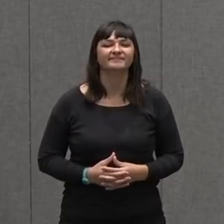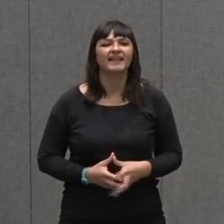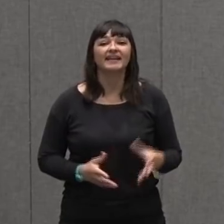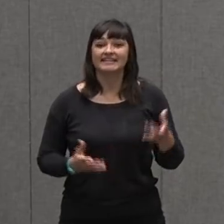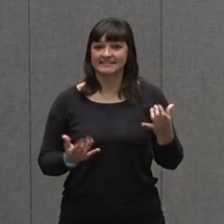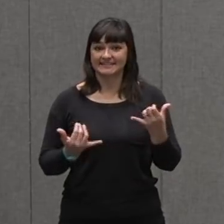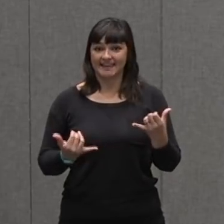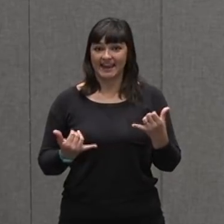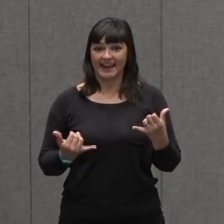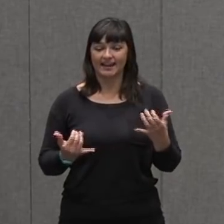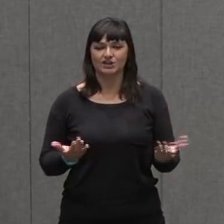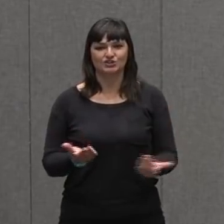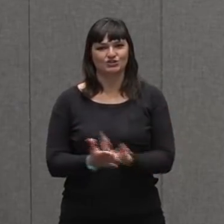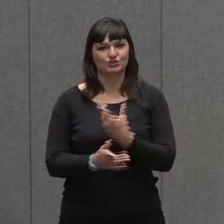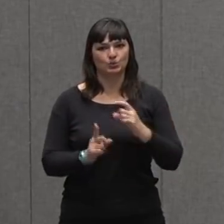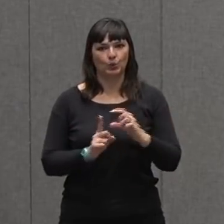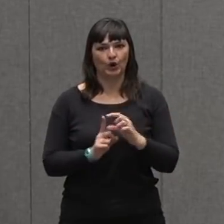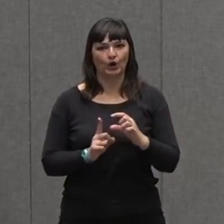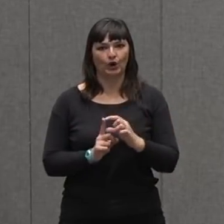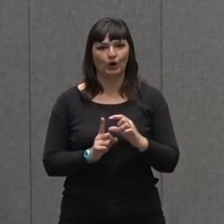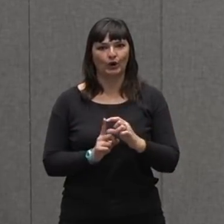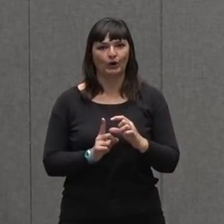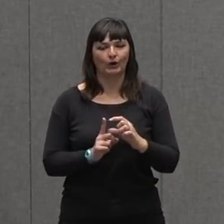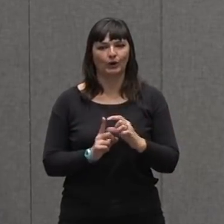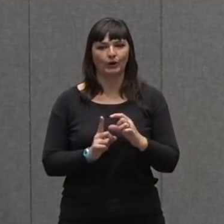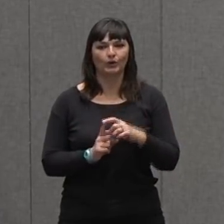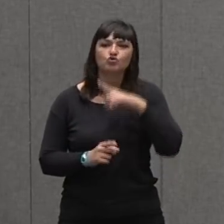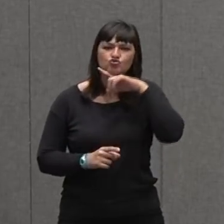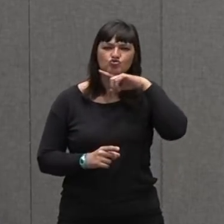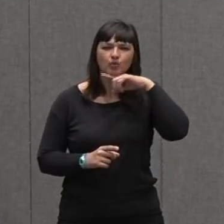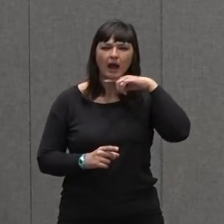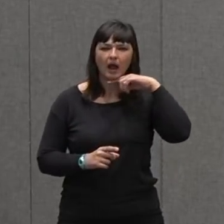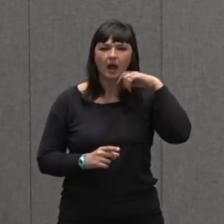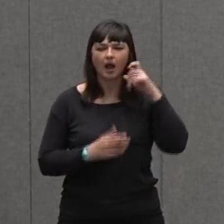And it's going to be very important in the story that's coming up soon with Mrs. Kay,